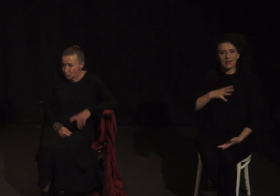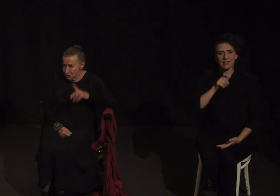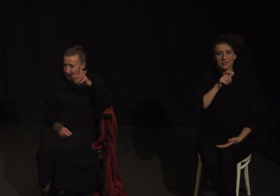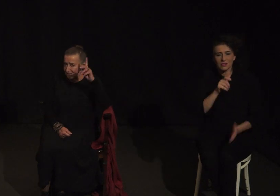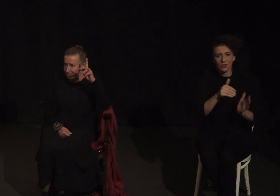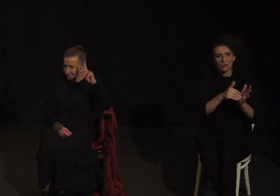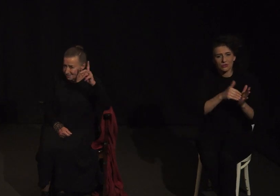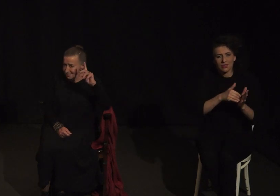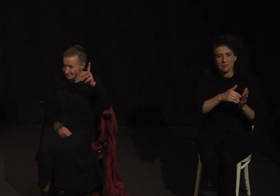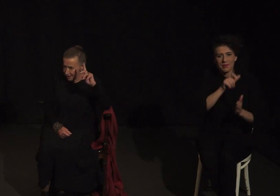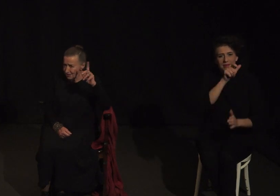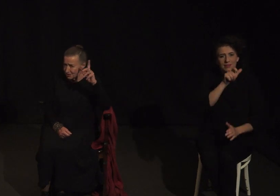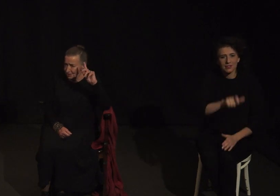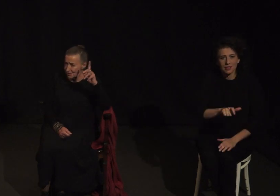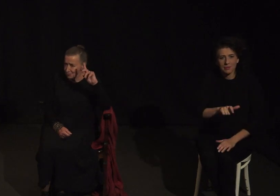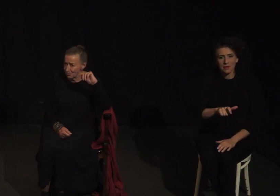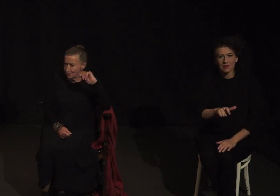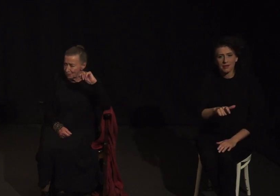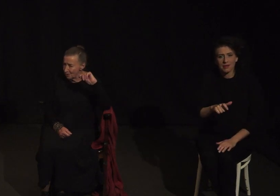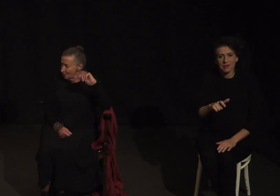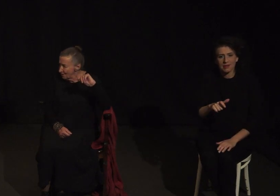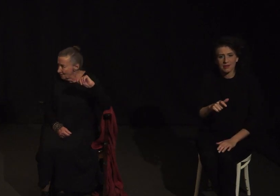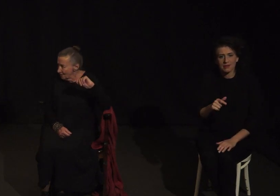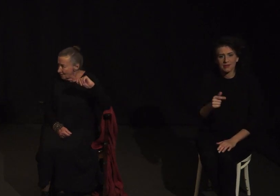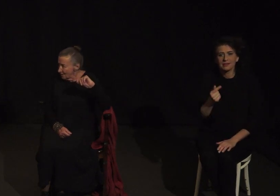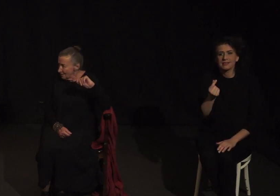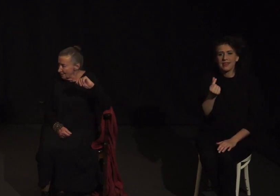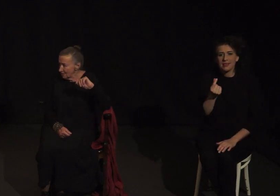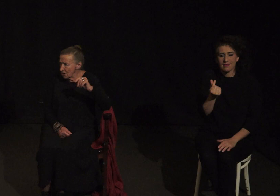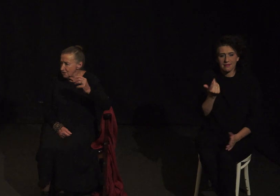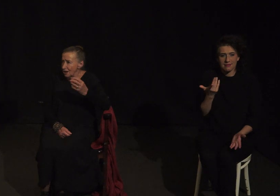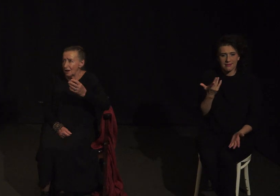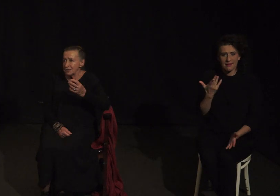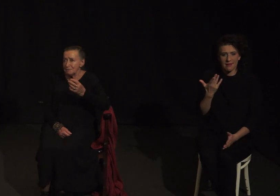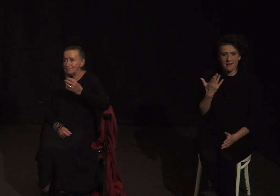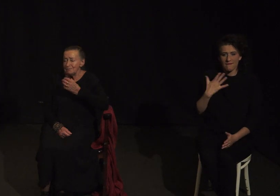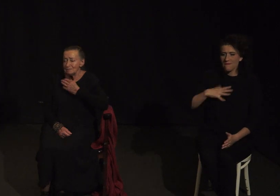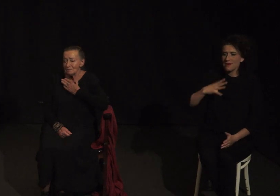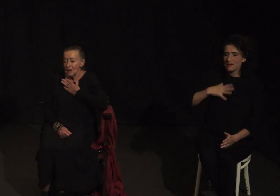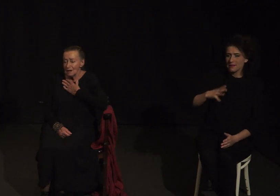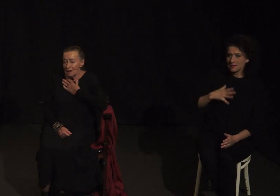"Cenić," which means "to appreciate," is an important word.